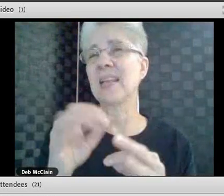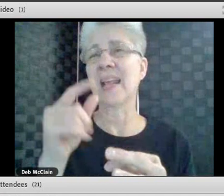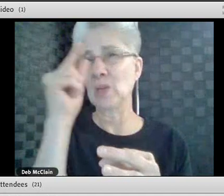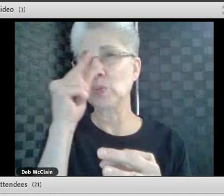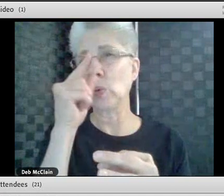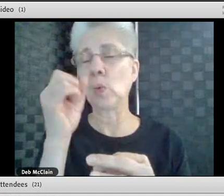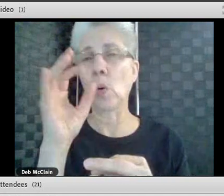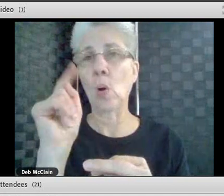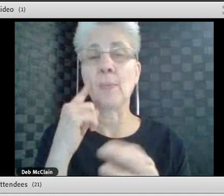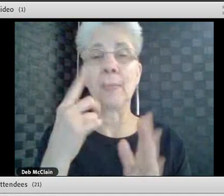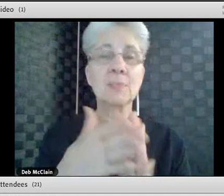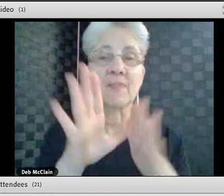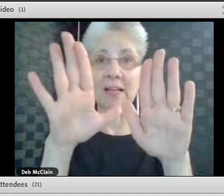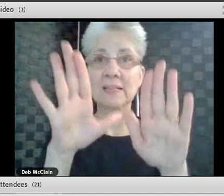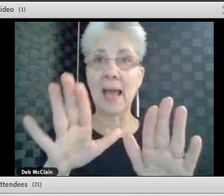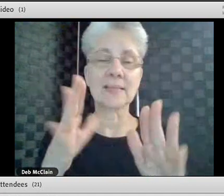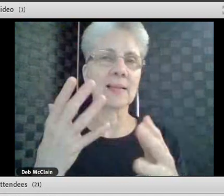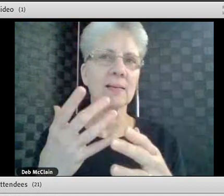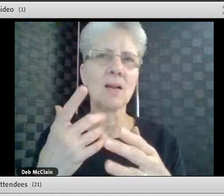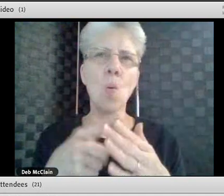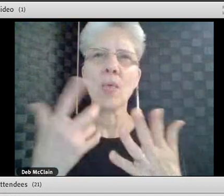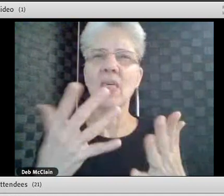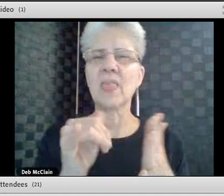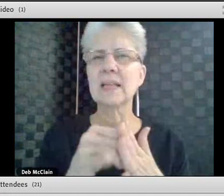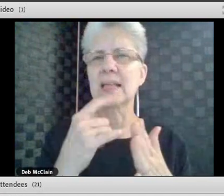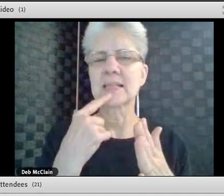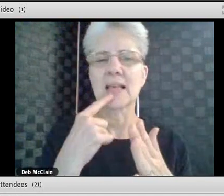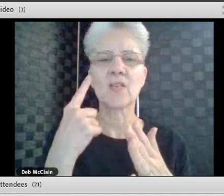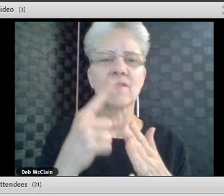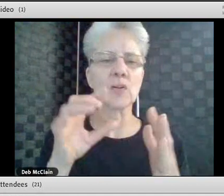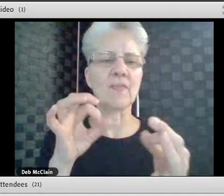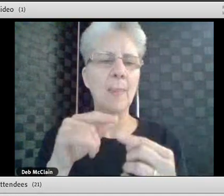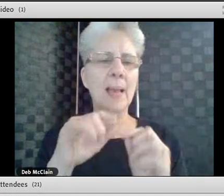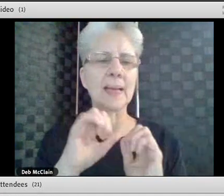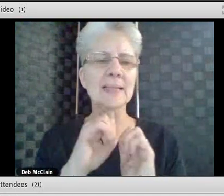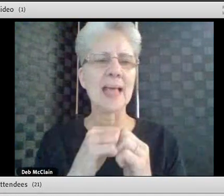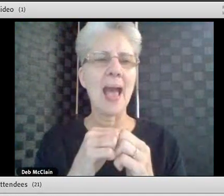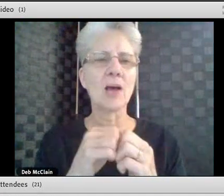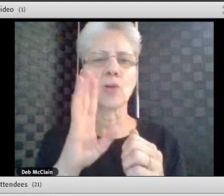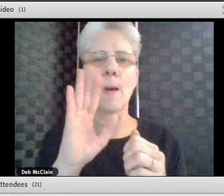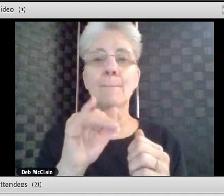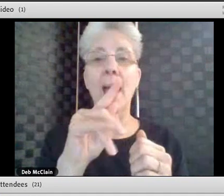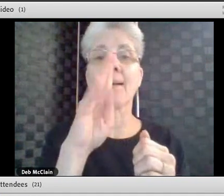Something even as mundane as Google Earth becomes fantastic. One of the things they would say as far as feedback